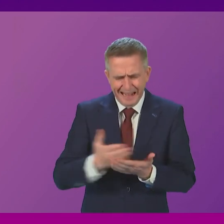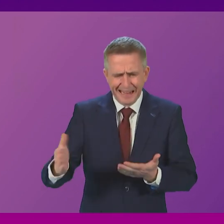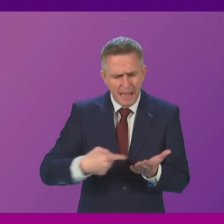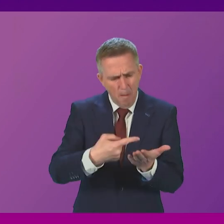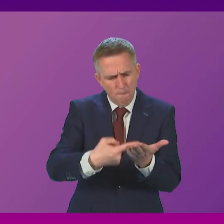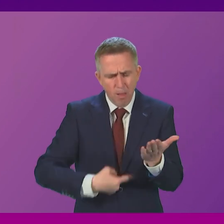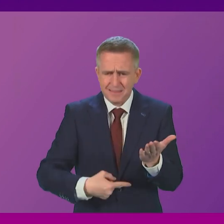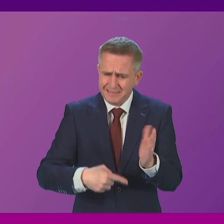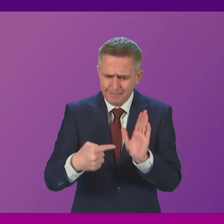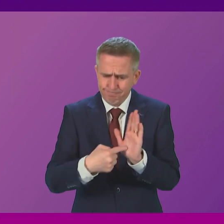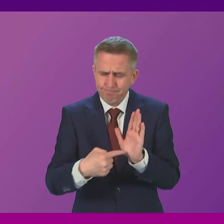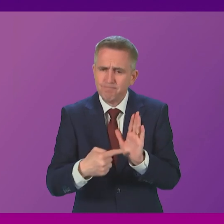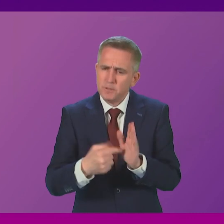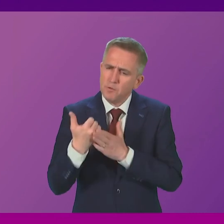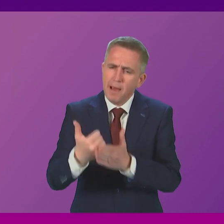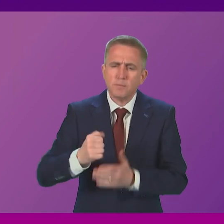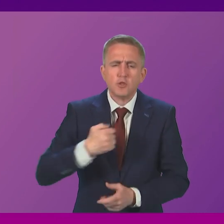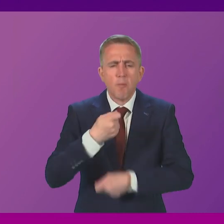Scotland fairer and greener.